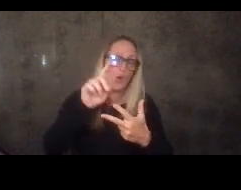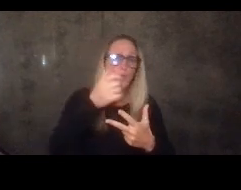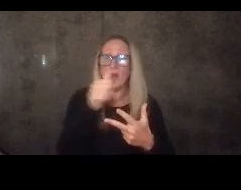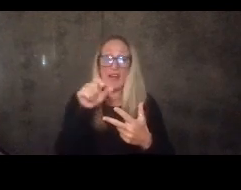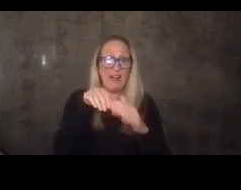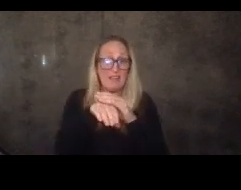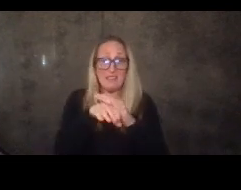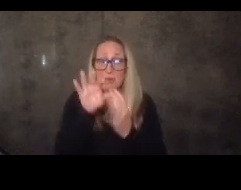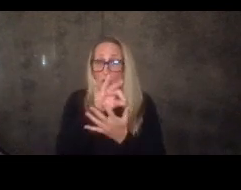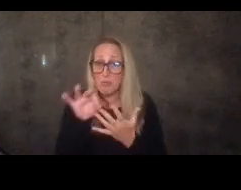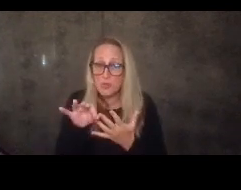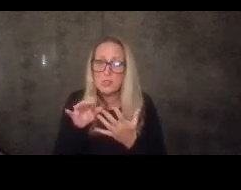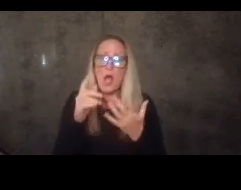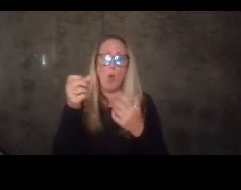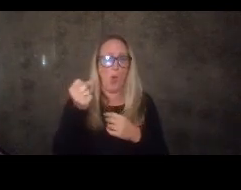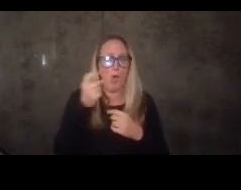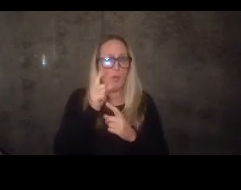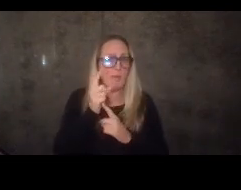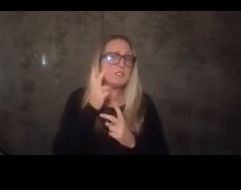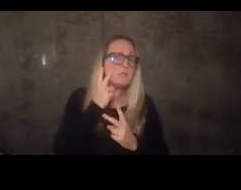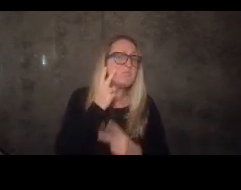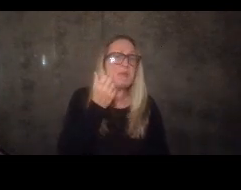options I'll hold for a second to see if there are questions.